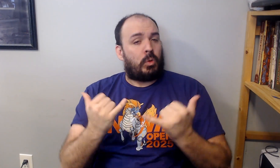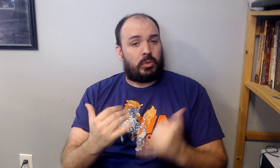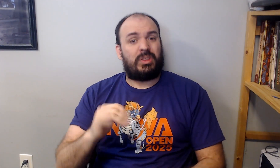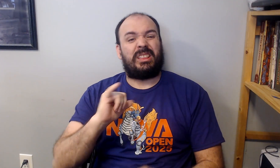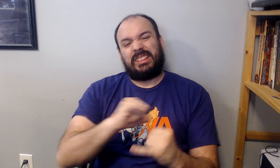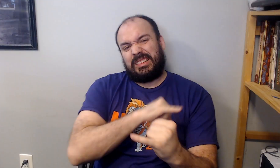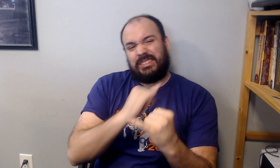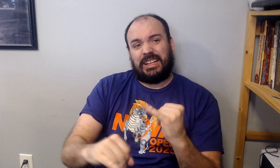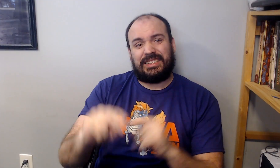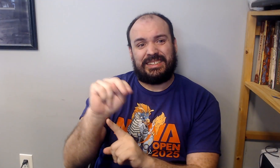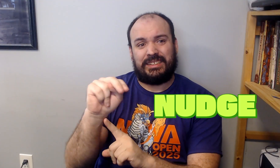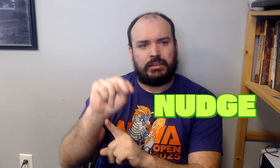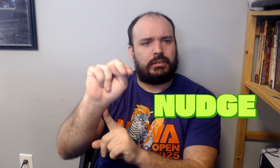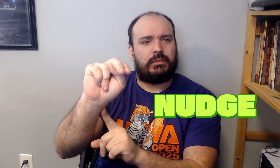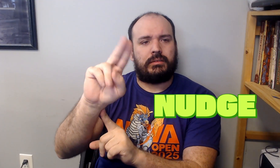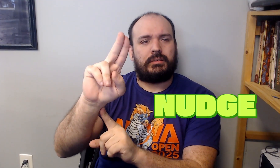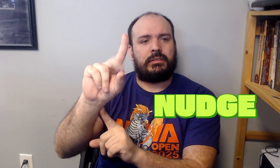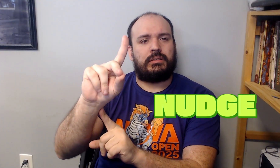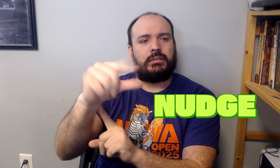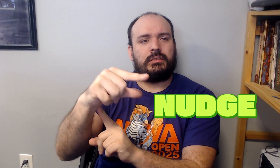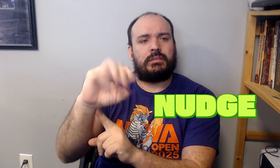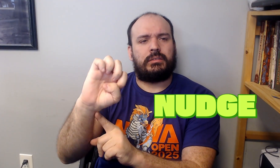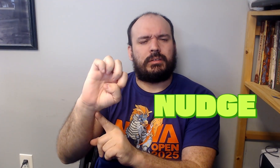Now for the last N: Nudge.